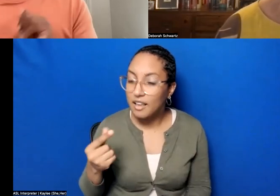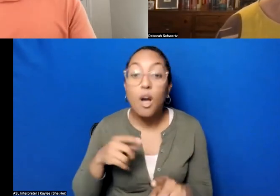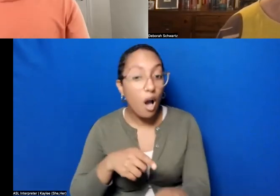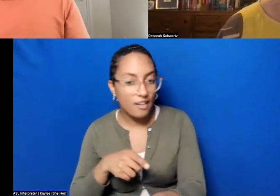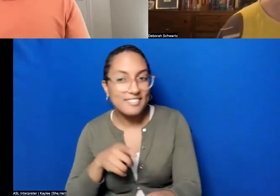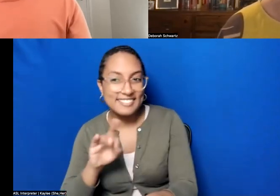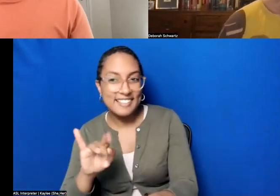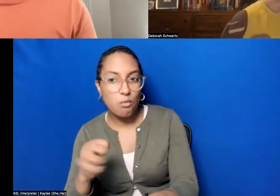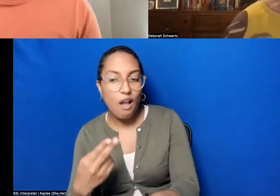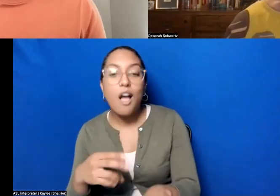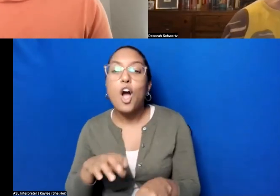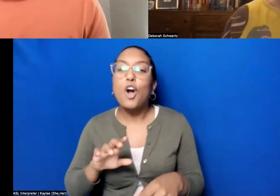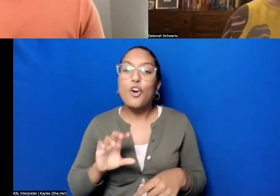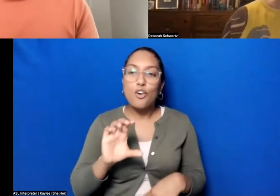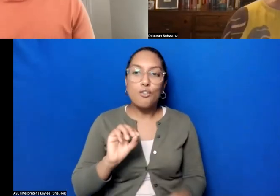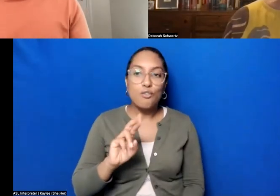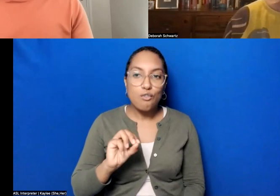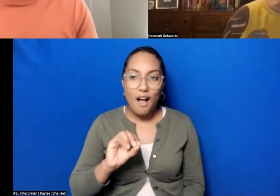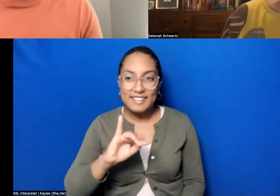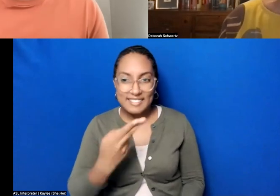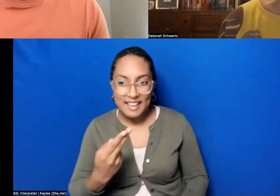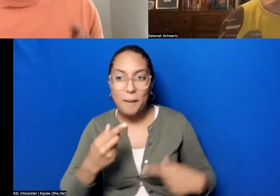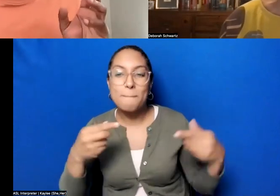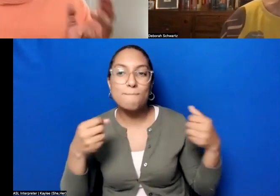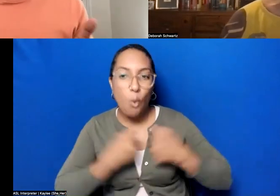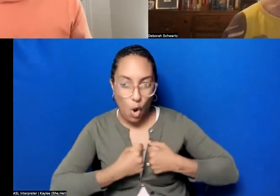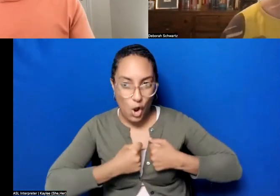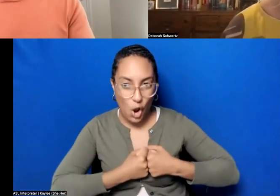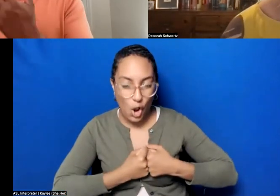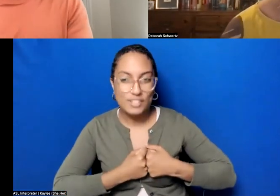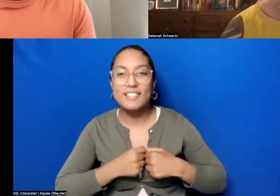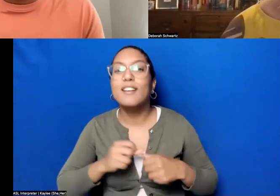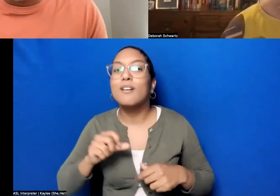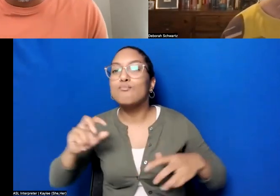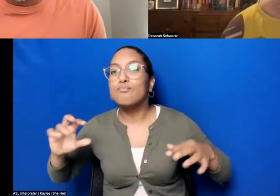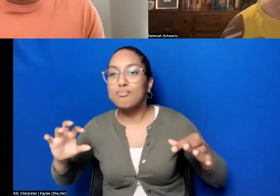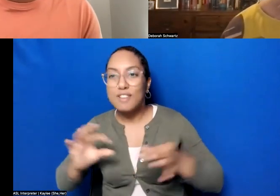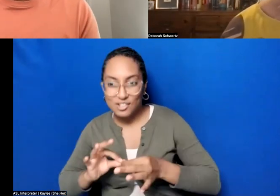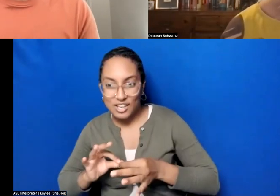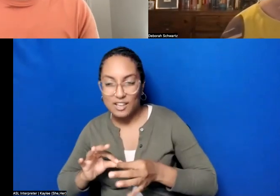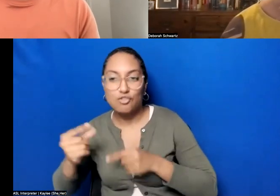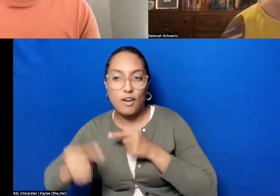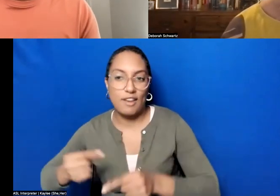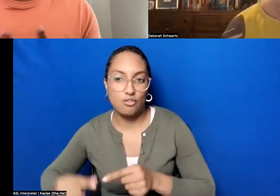Crossing Borders, Bridging Generations, yes, CBBG - that, the Muslims in Brooklyn, website um there